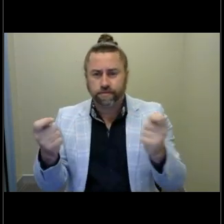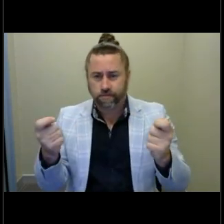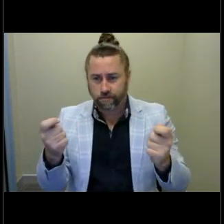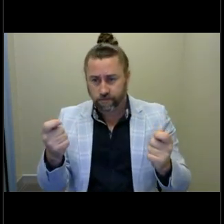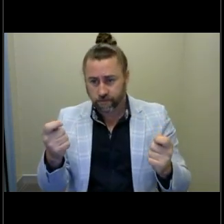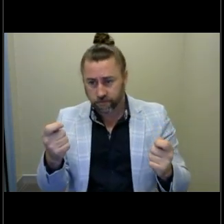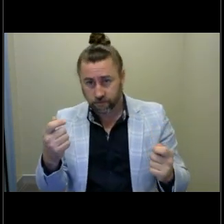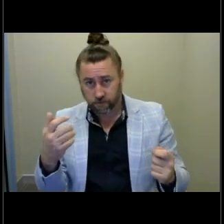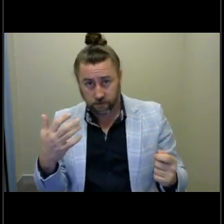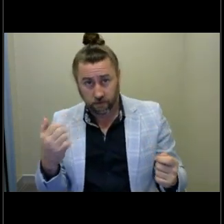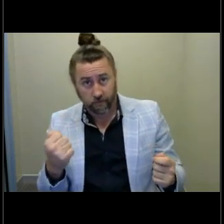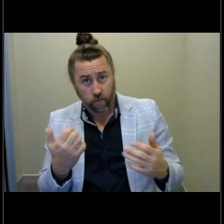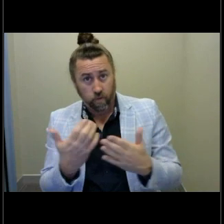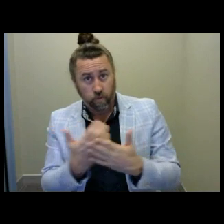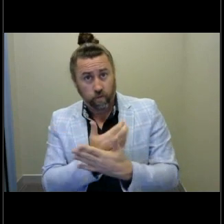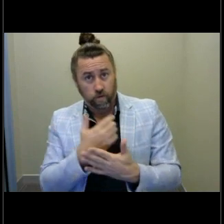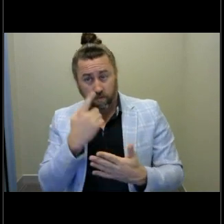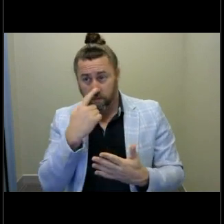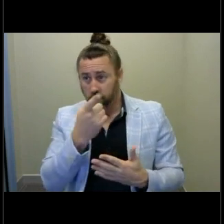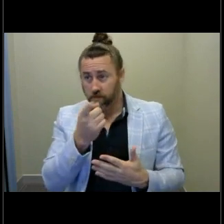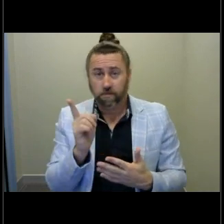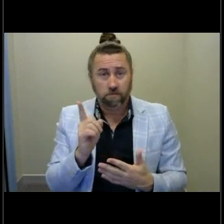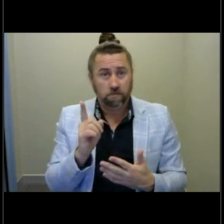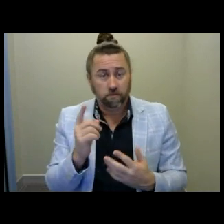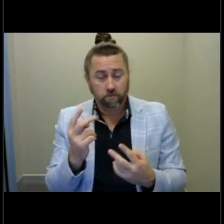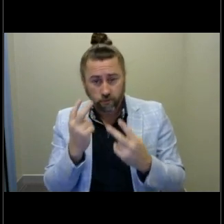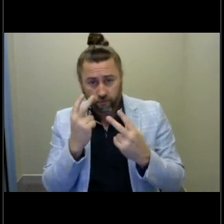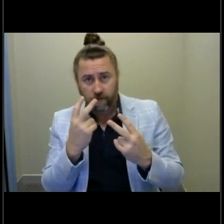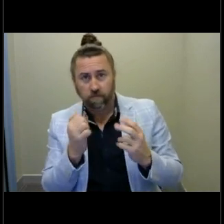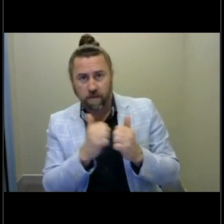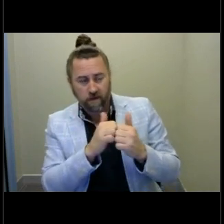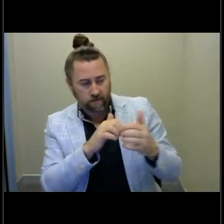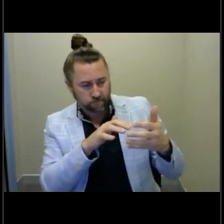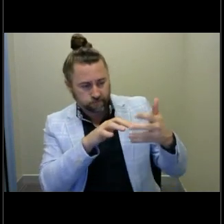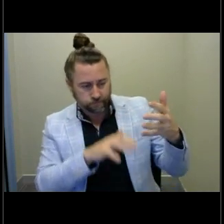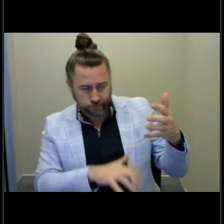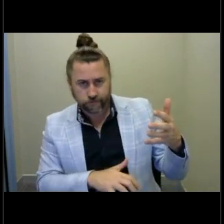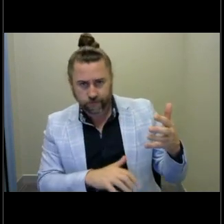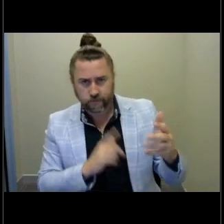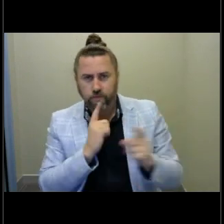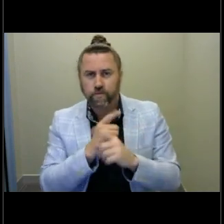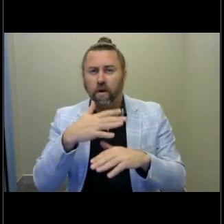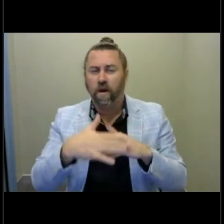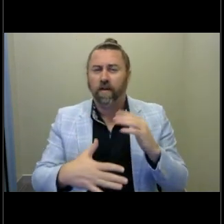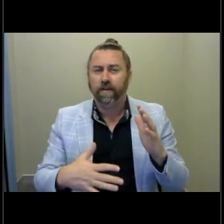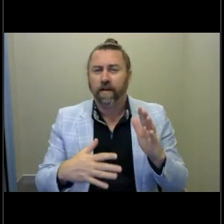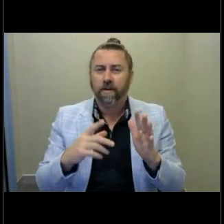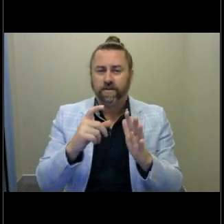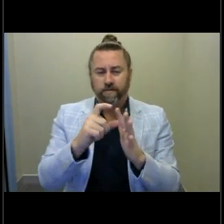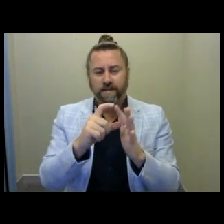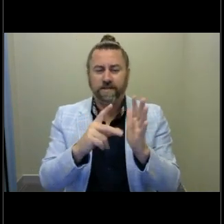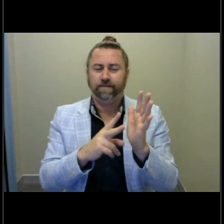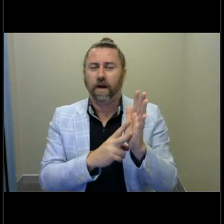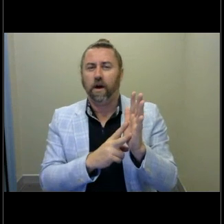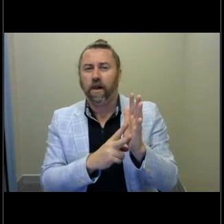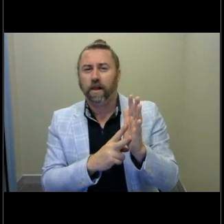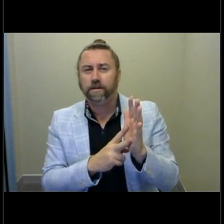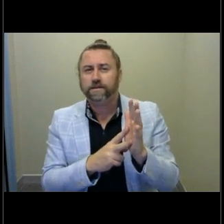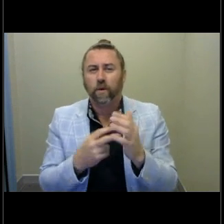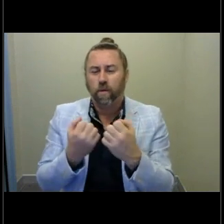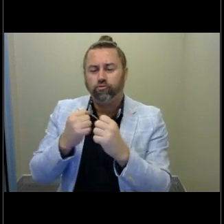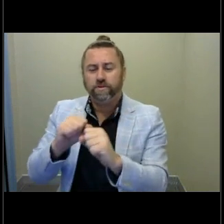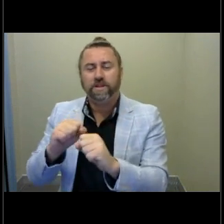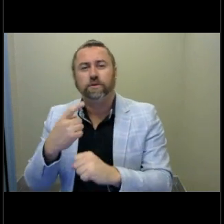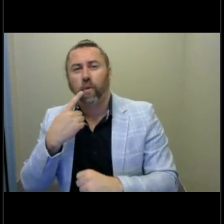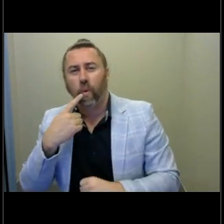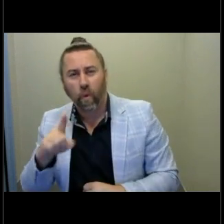So the presentation slides is understanding DVPOs and referring clients into Legal Aid.